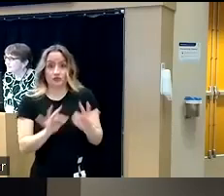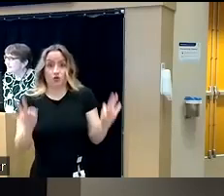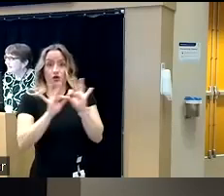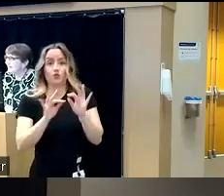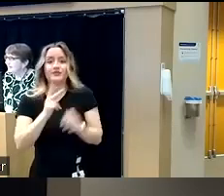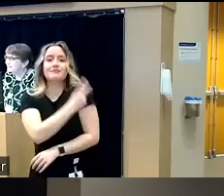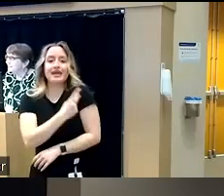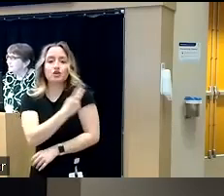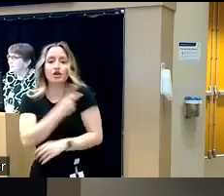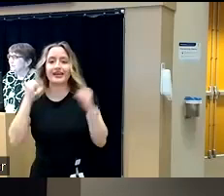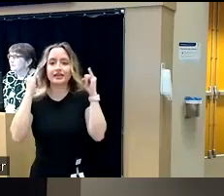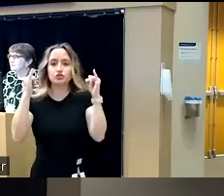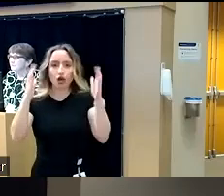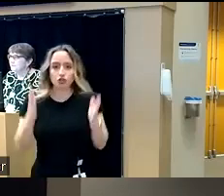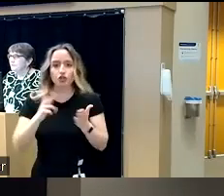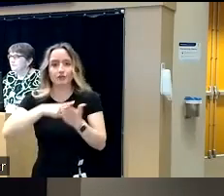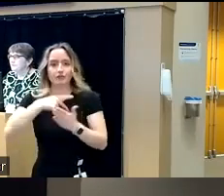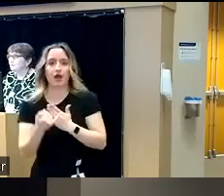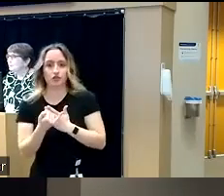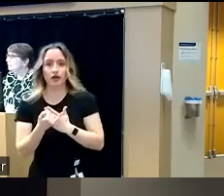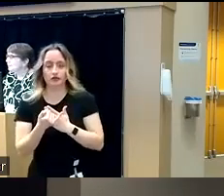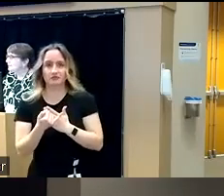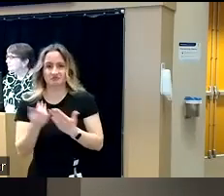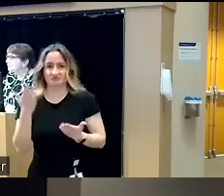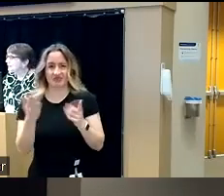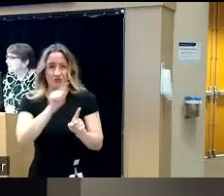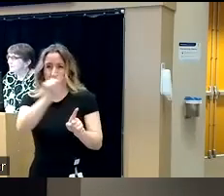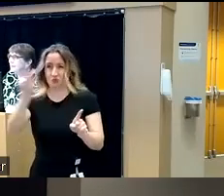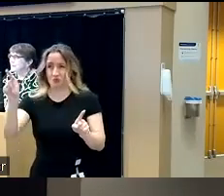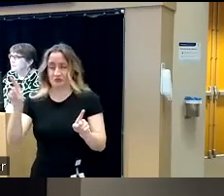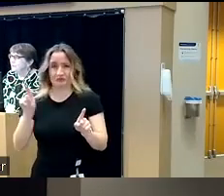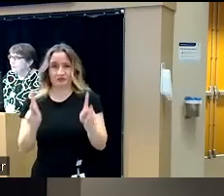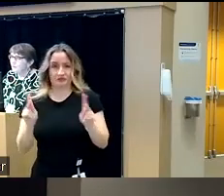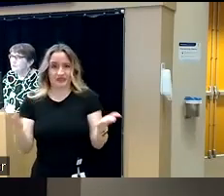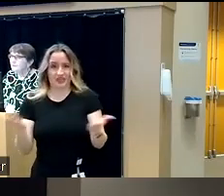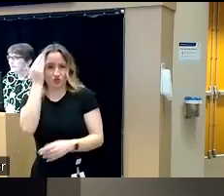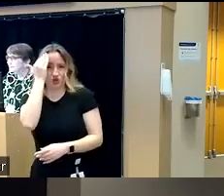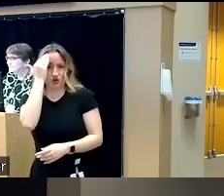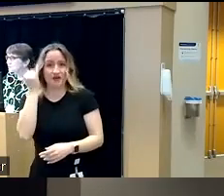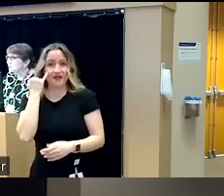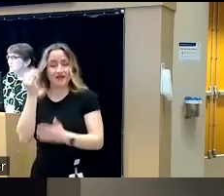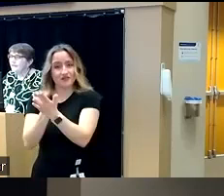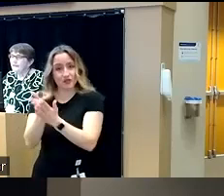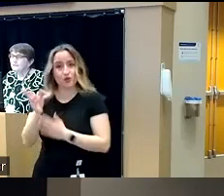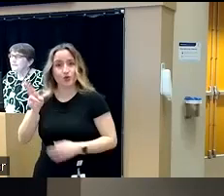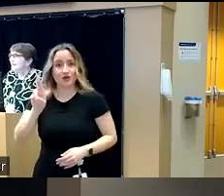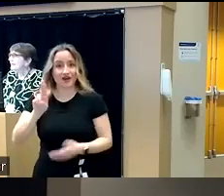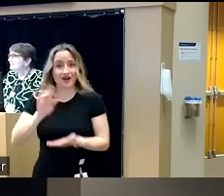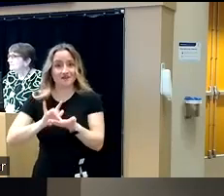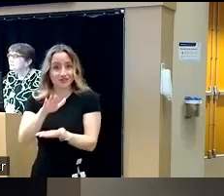and maybe there are some people in this room who went through uh U of R medical school and got to